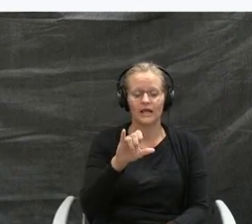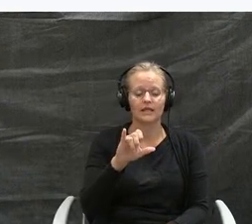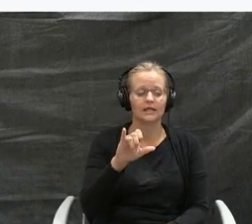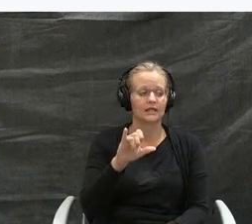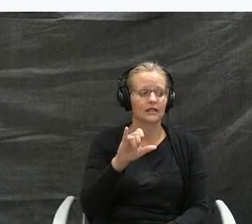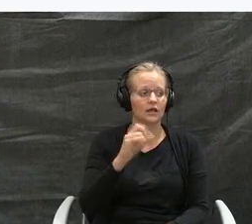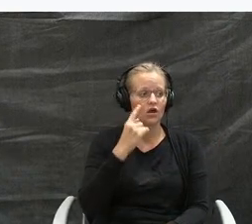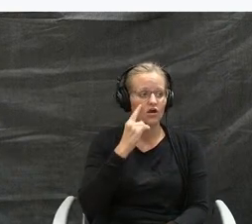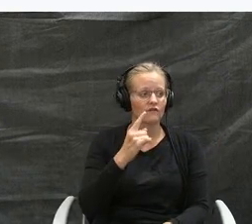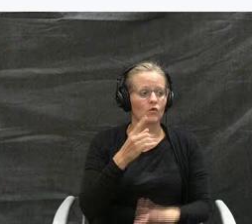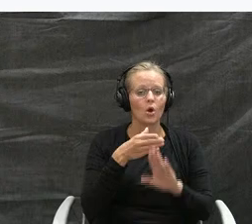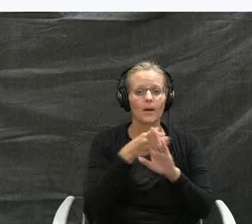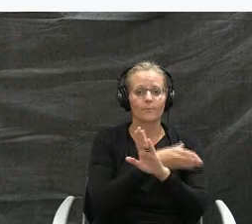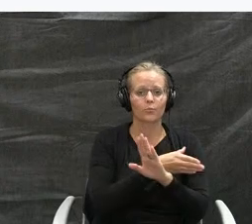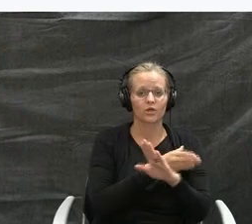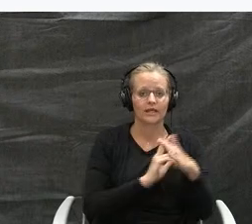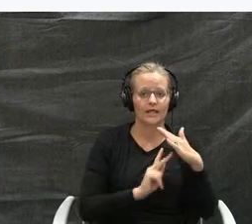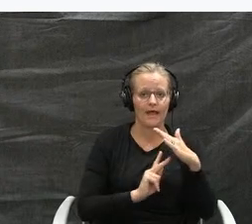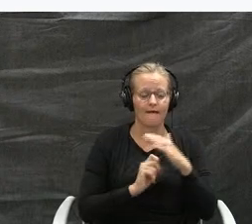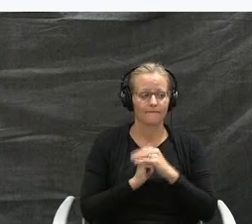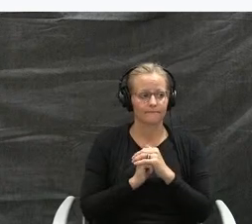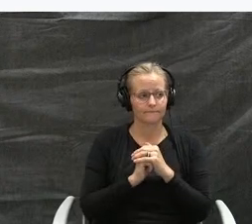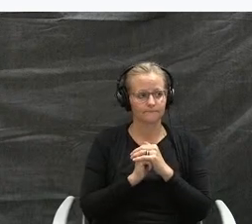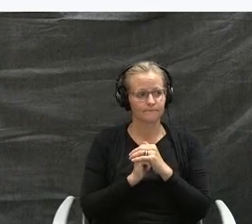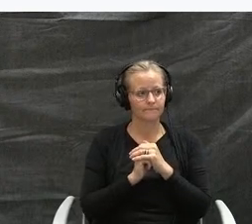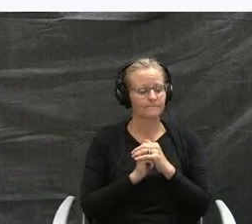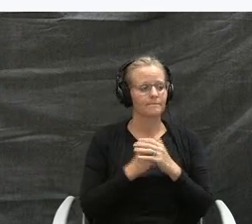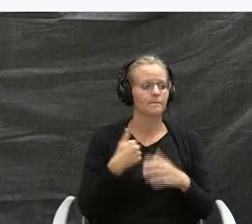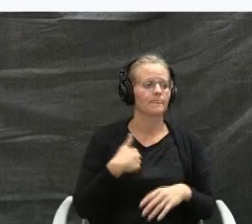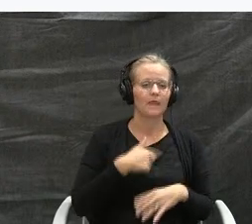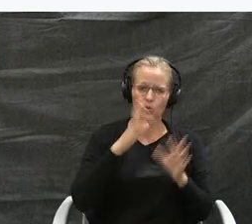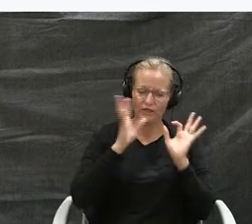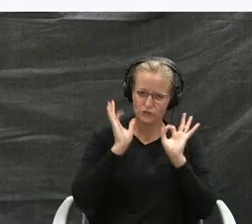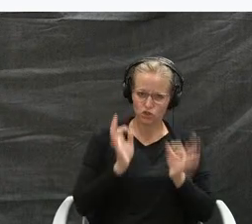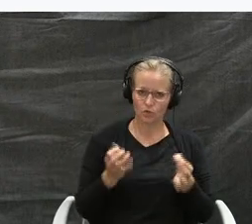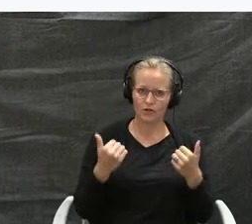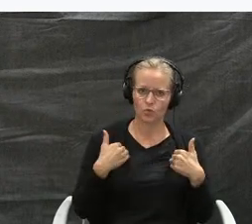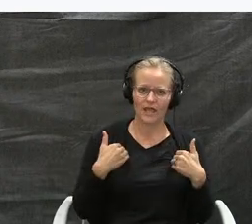on we were faced with a very challenging model and so we